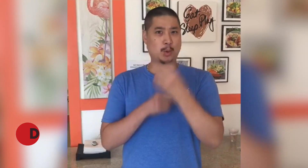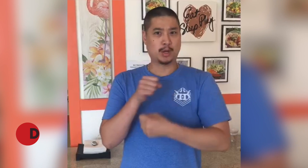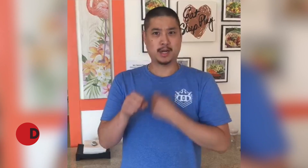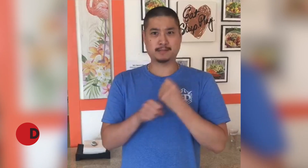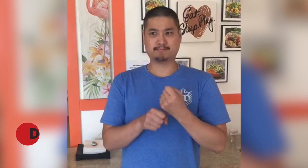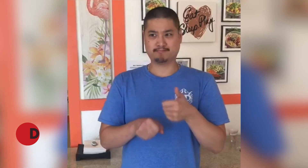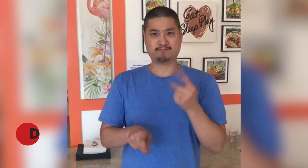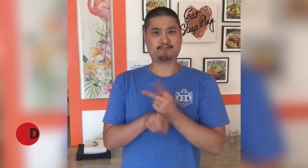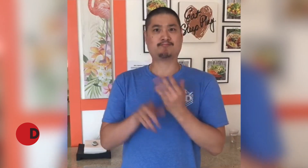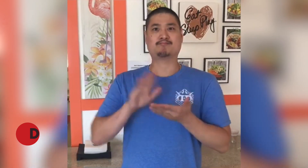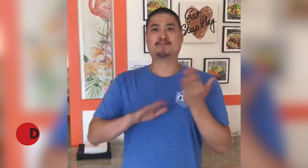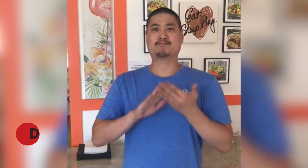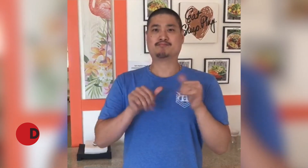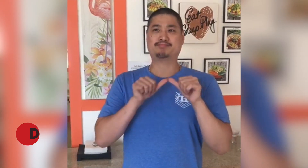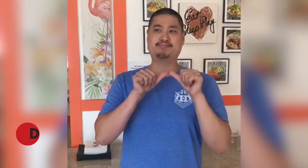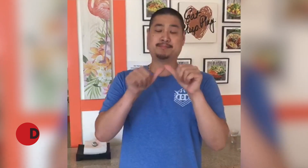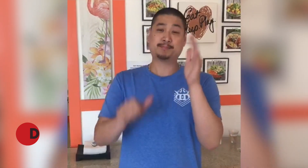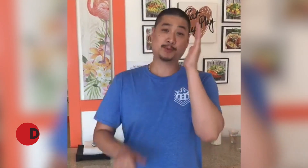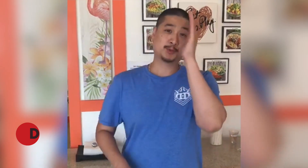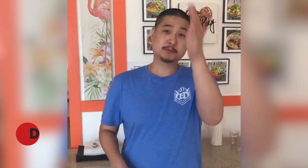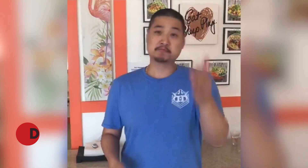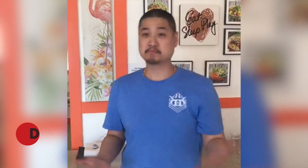and we might be able to keep it going in the future!